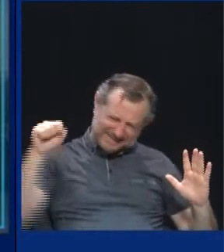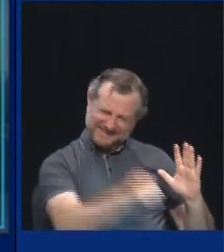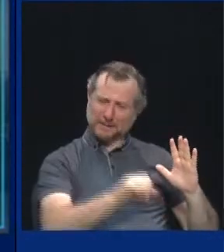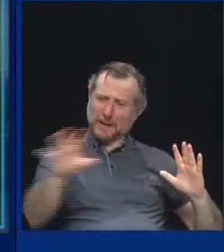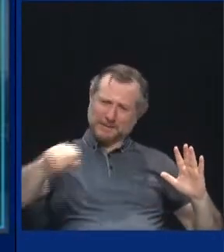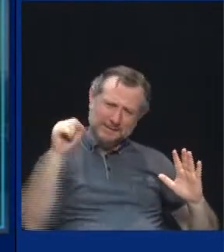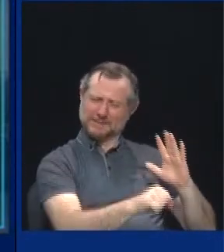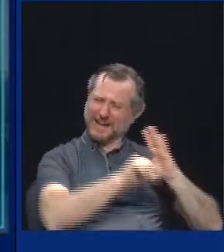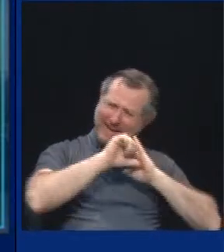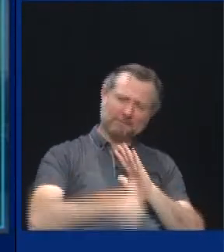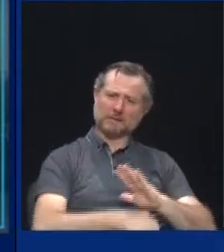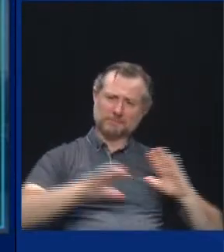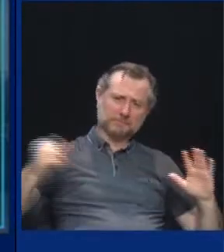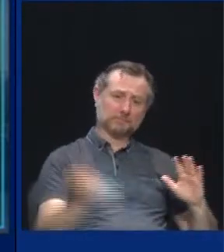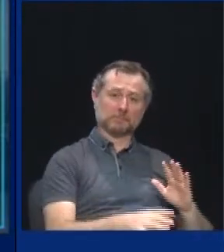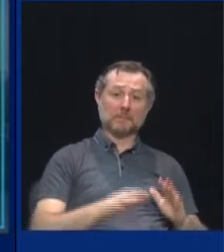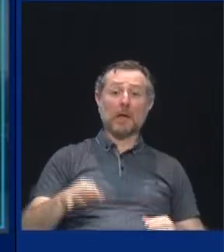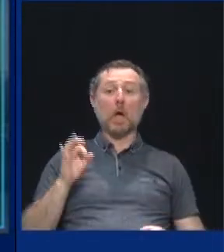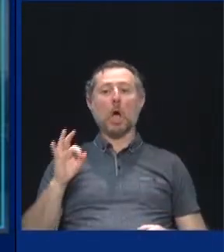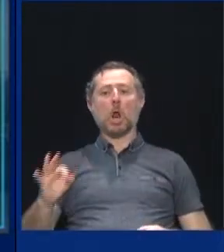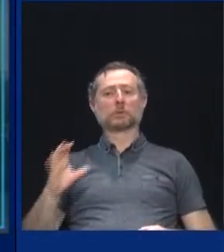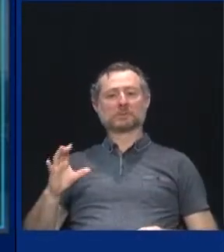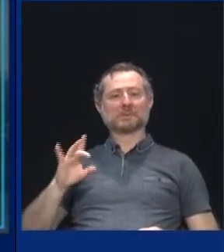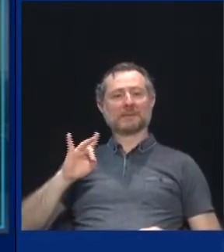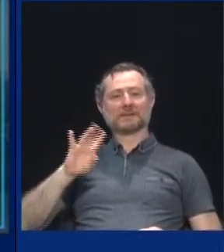I DON'T KNOW THAT YOU YOU CAN COMMUNICATE ANYMORE THAN WE HAVE